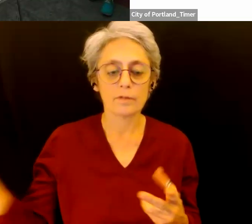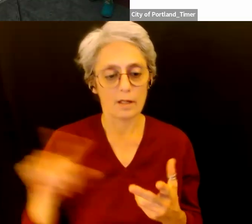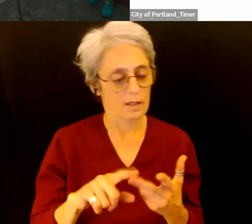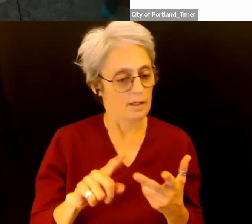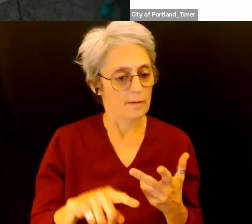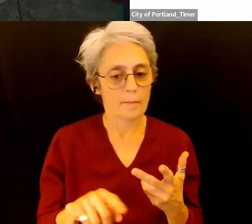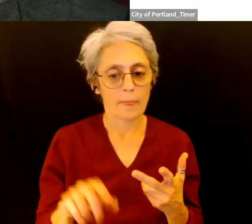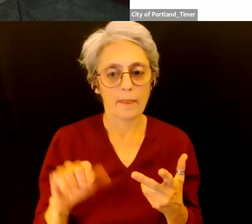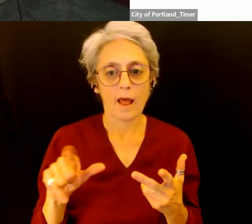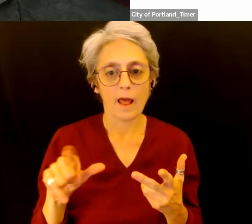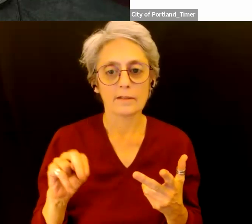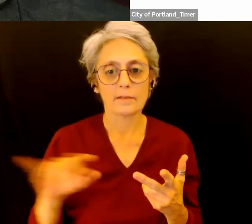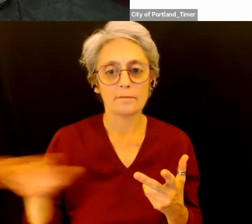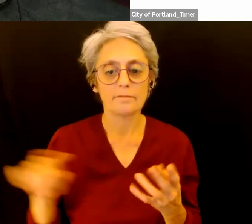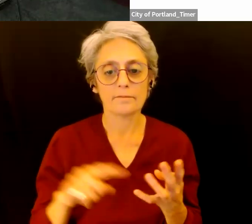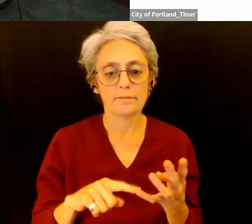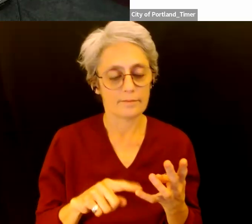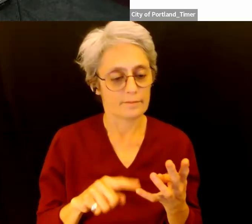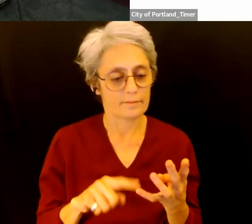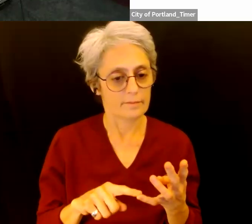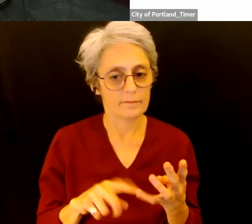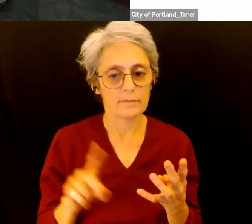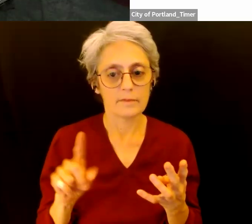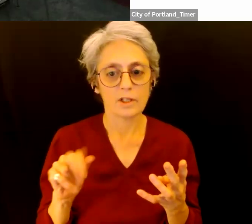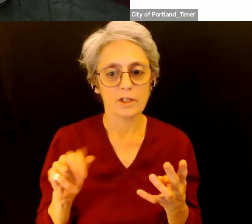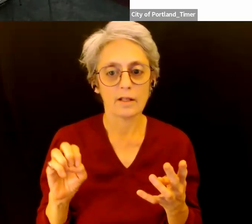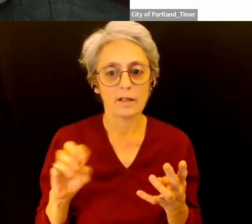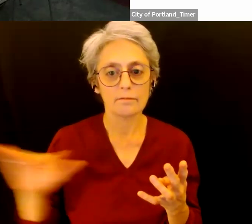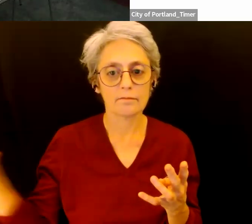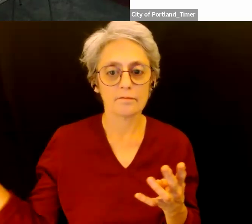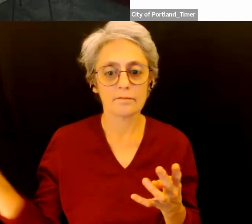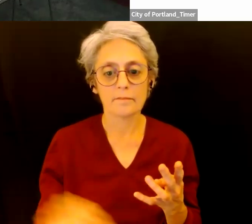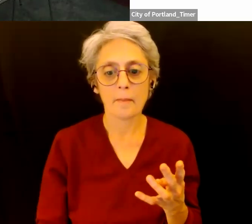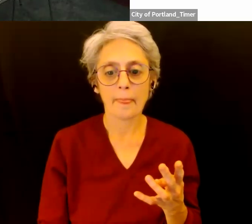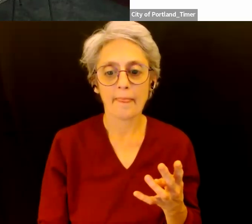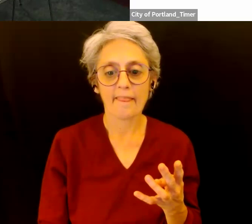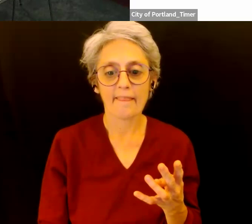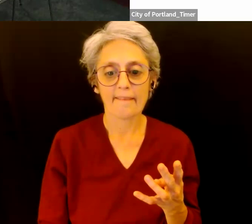Alison Paley. Darlene Urban Garrett.